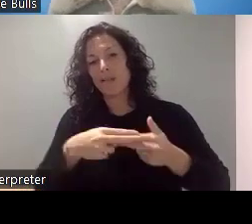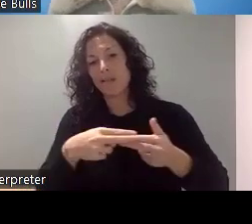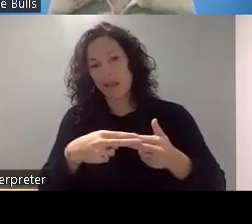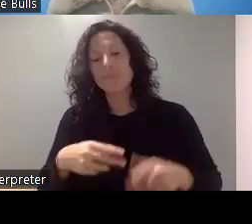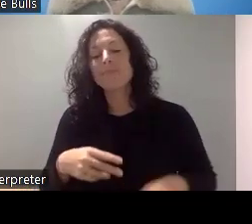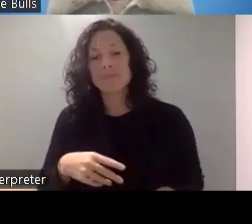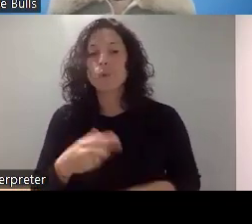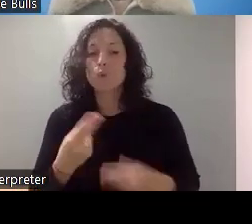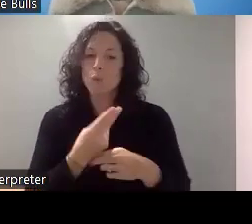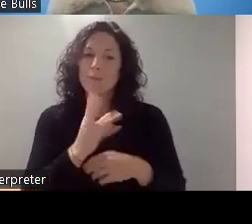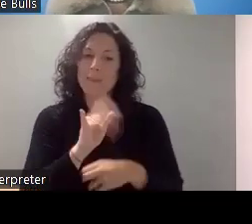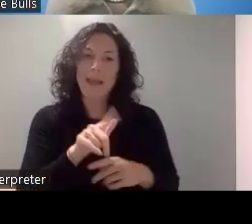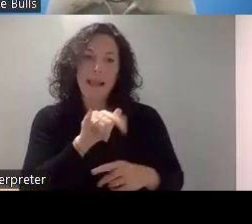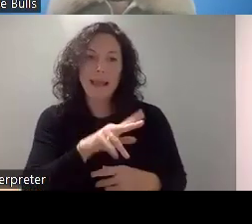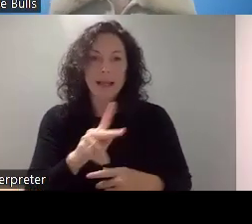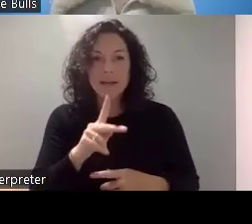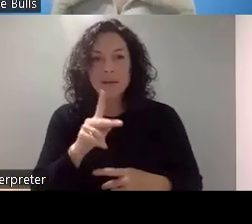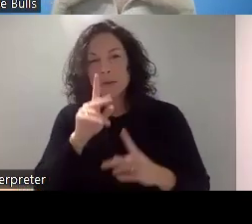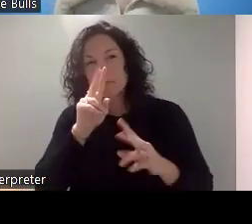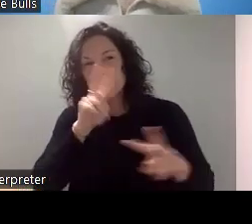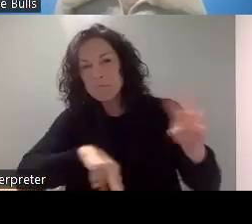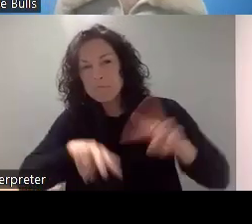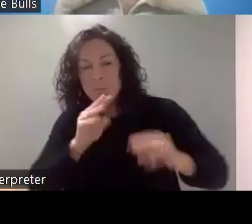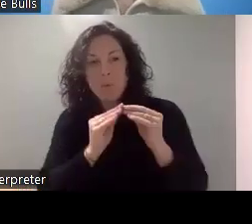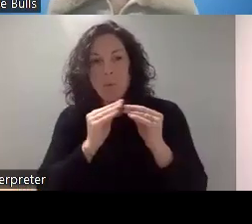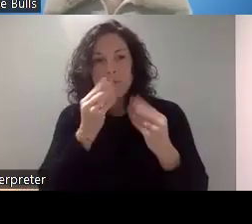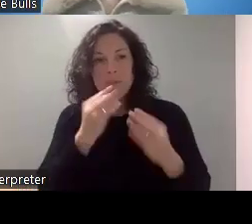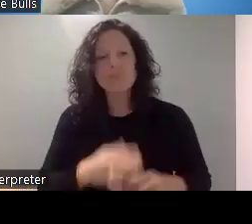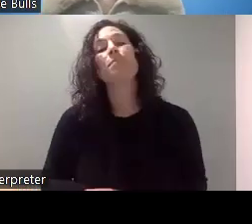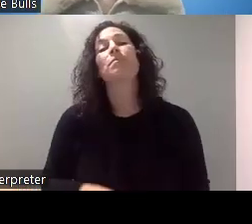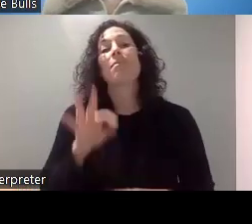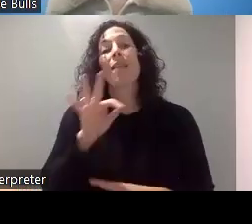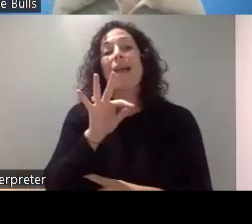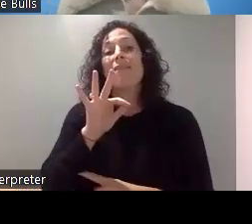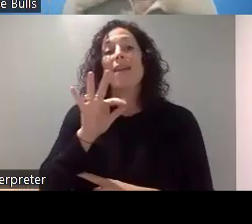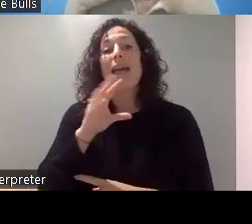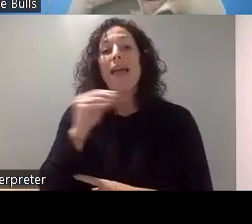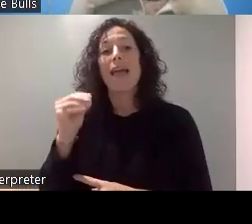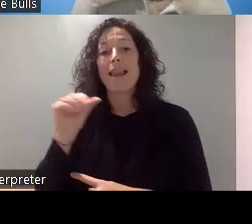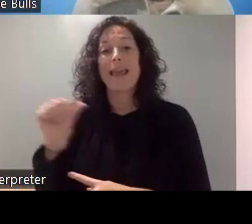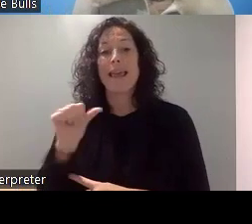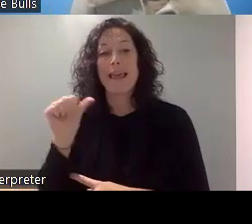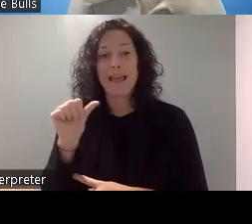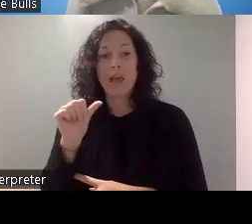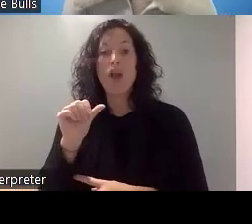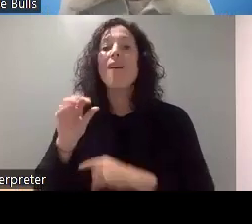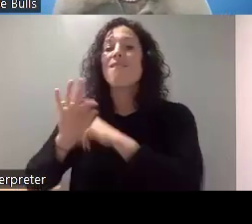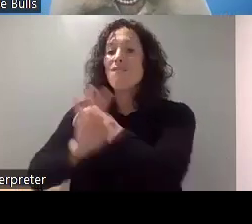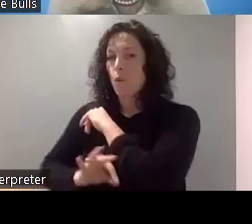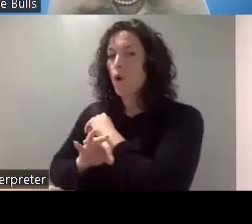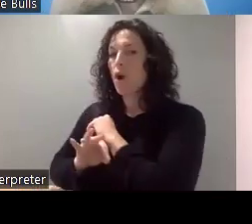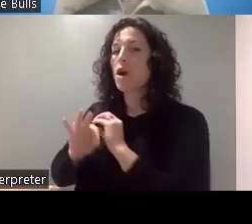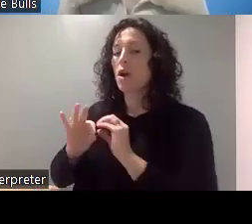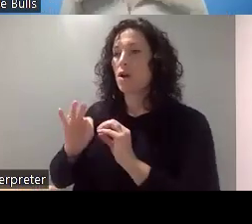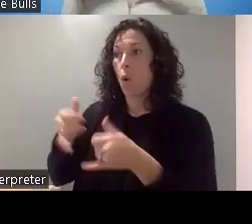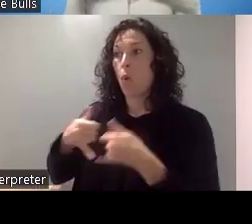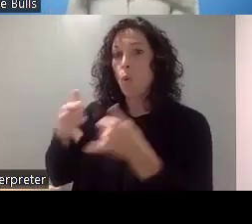Next slide. So for F&A, for foreign awards, it is at 8 percent of the modified total